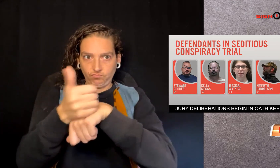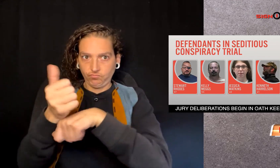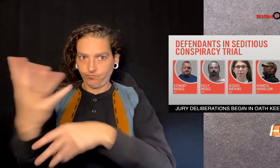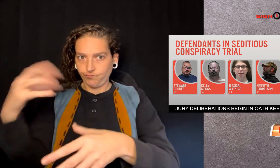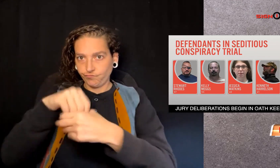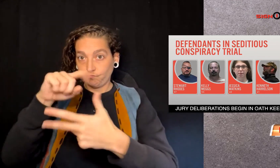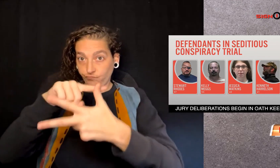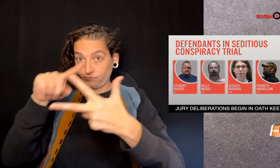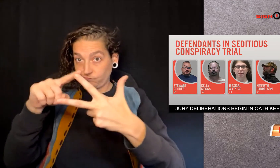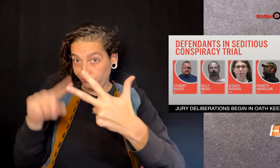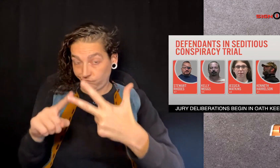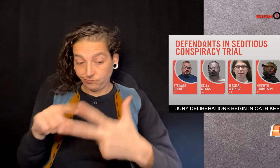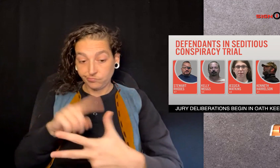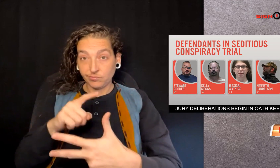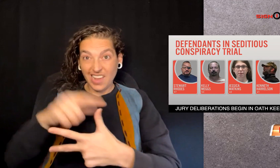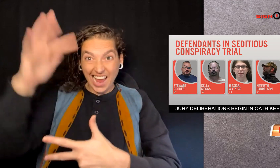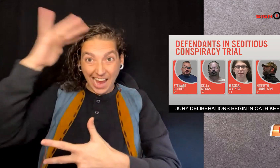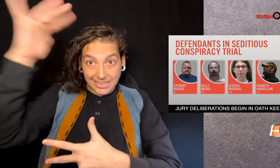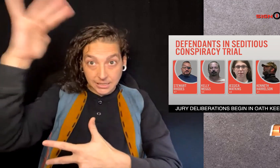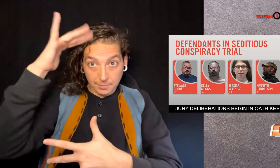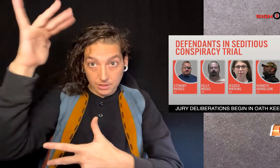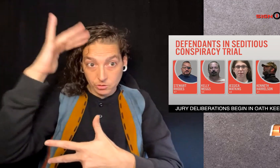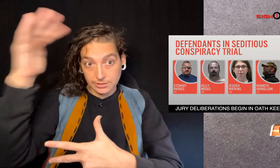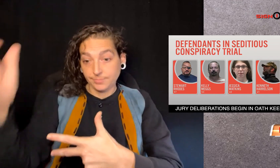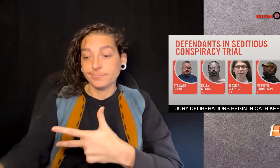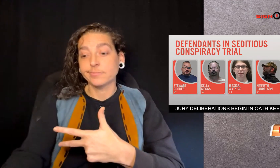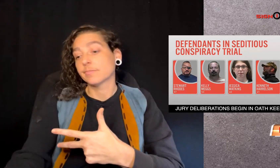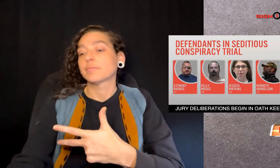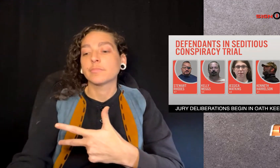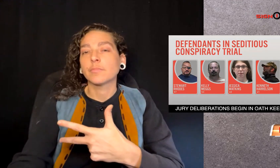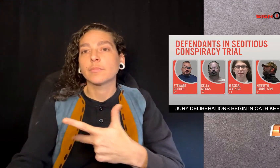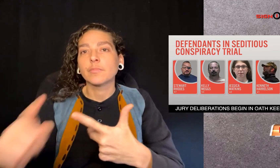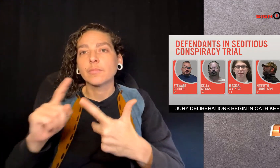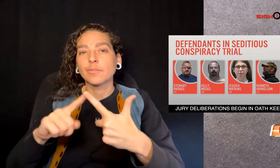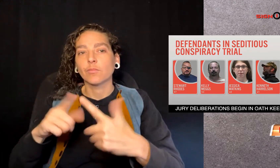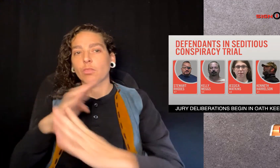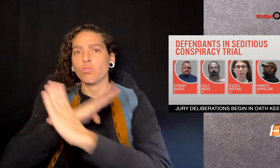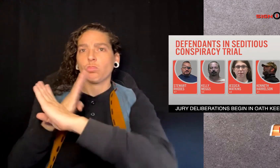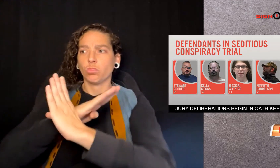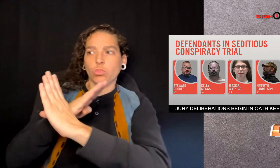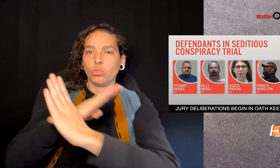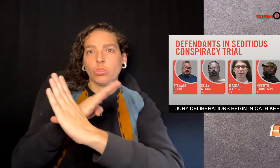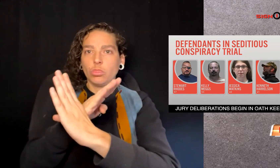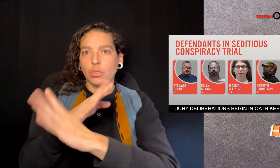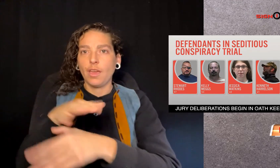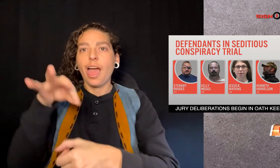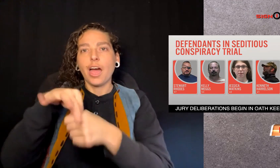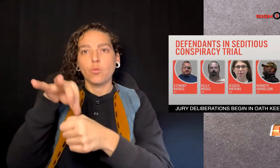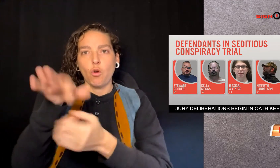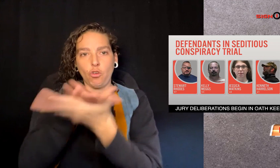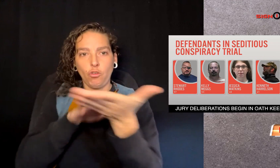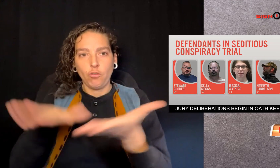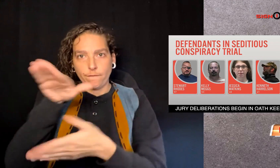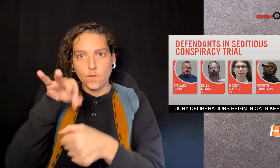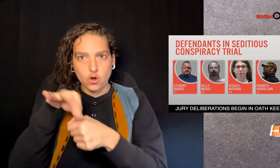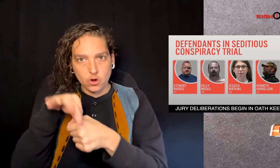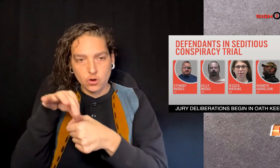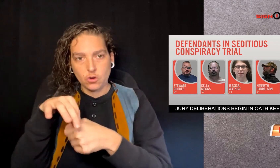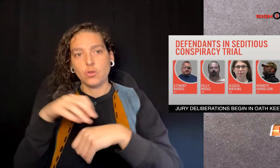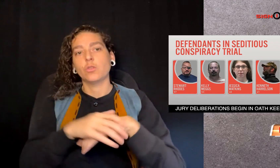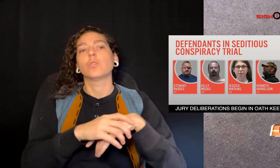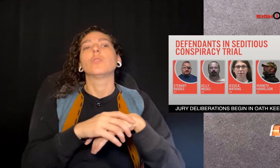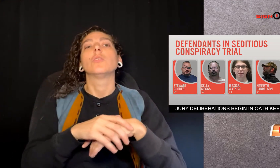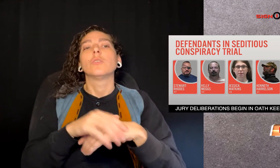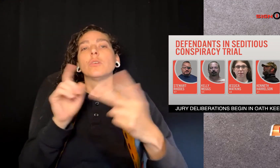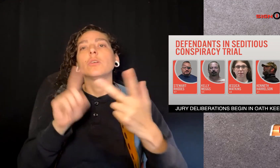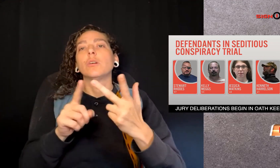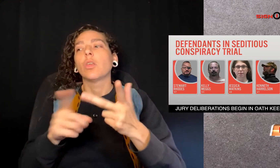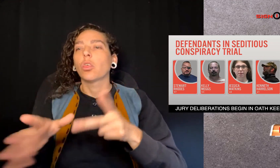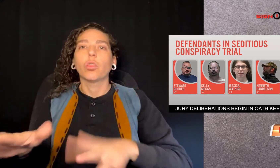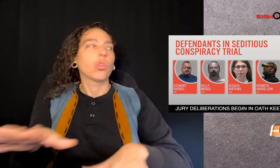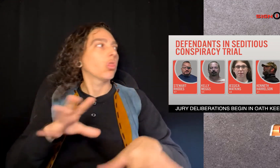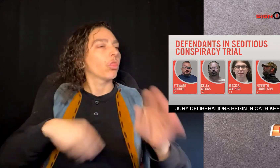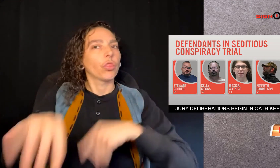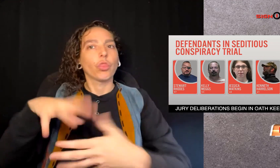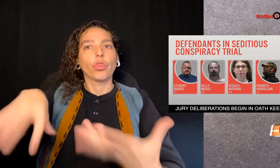10 charges including conspiracy obstructing the electoral College vote and tampering with